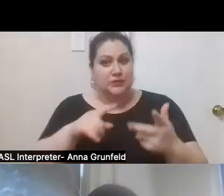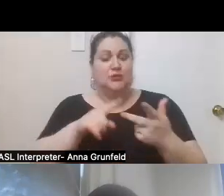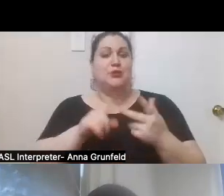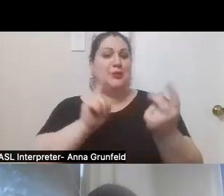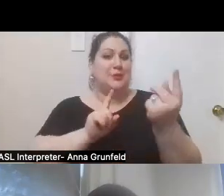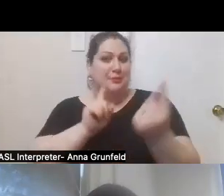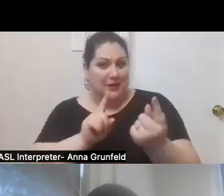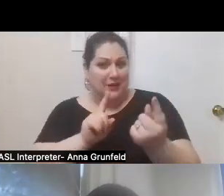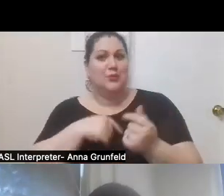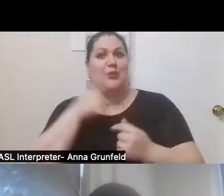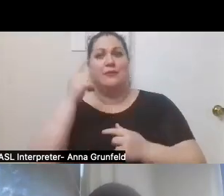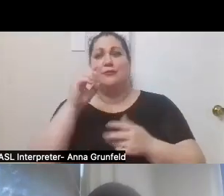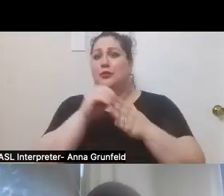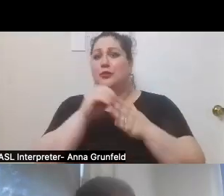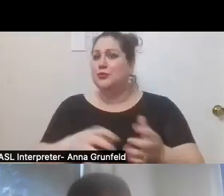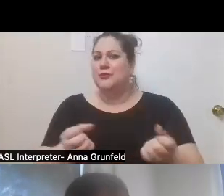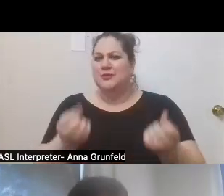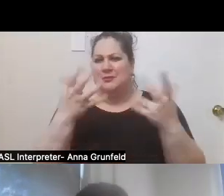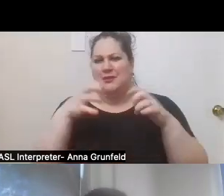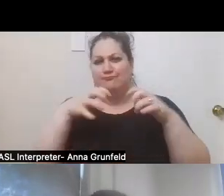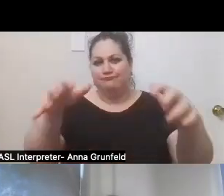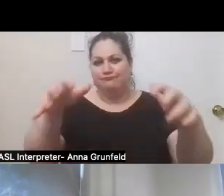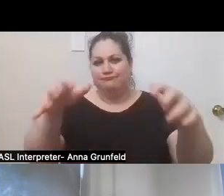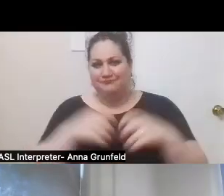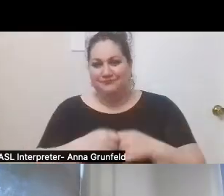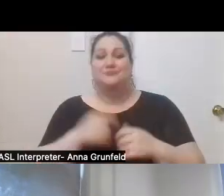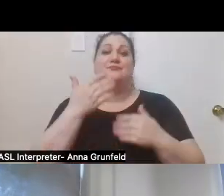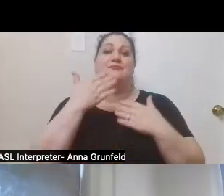And it's my pleasure to welcome you here to the space for our thank you.